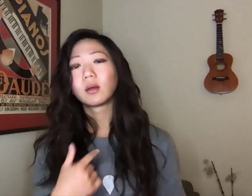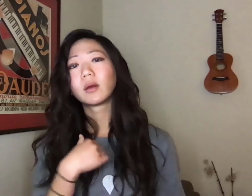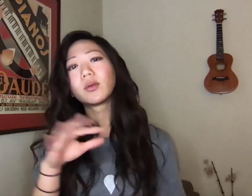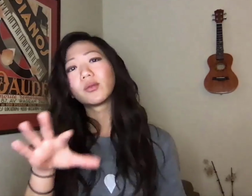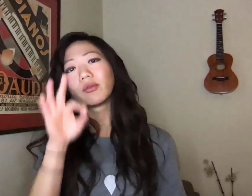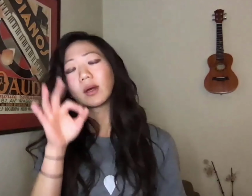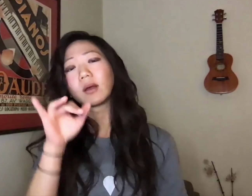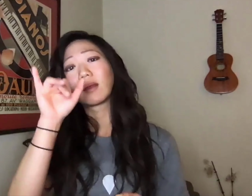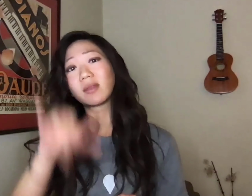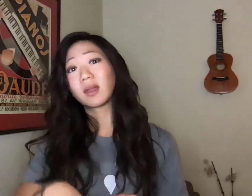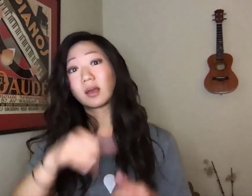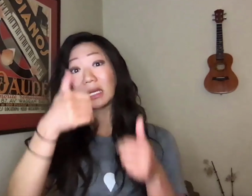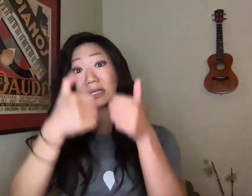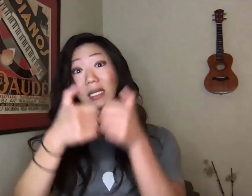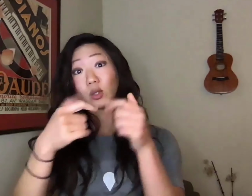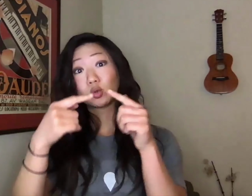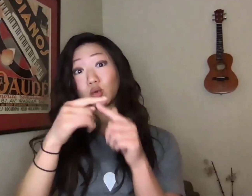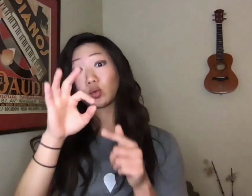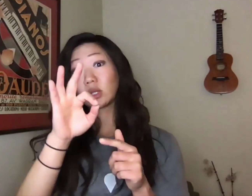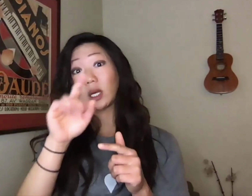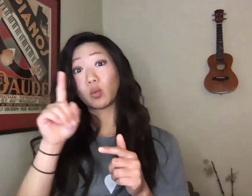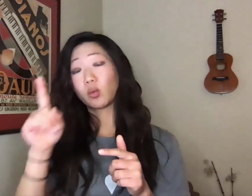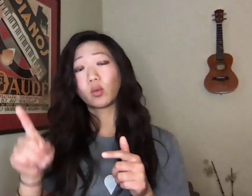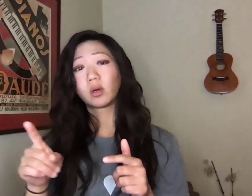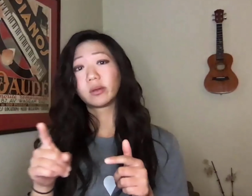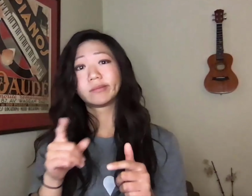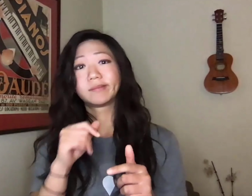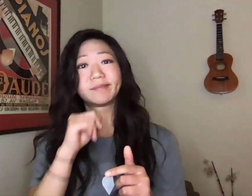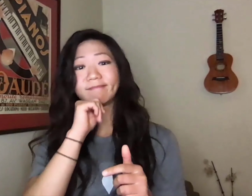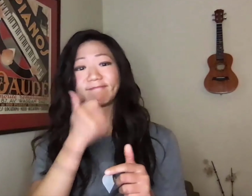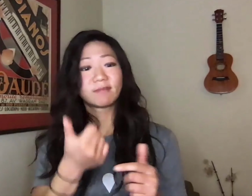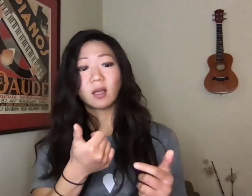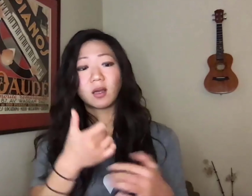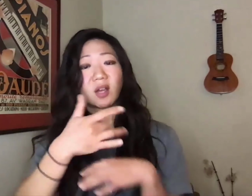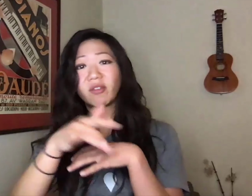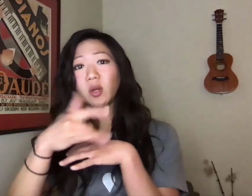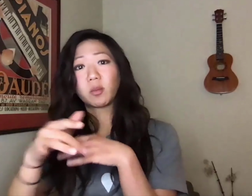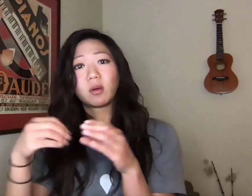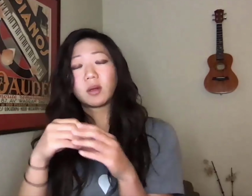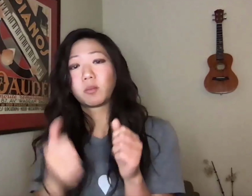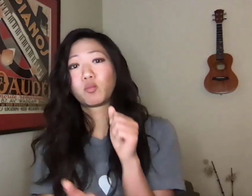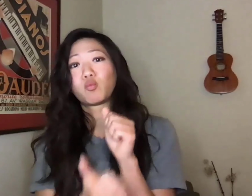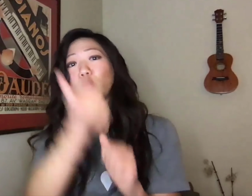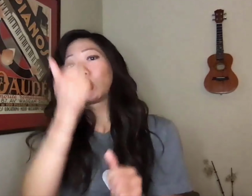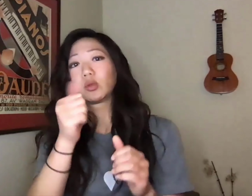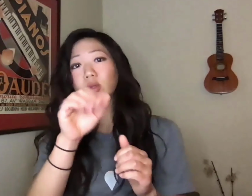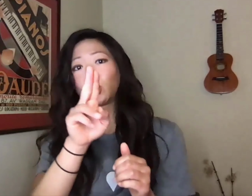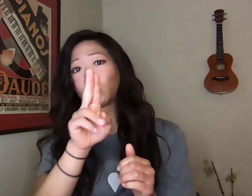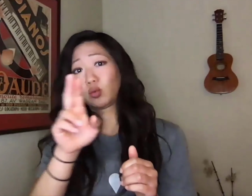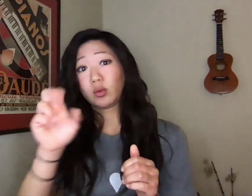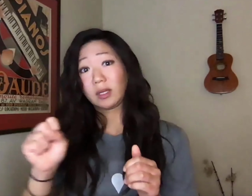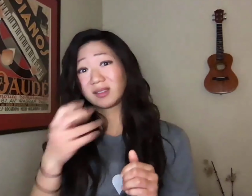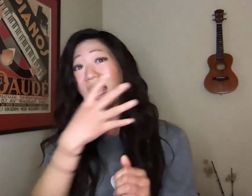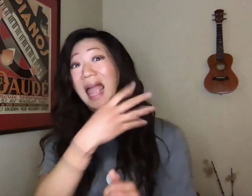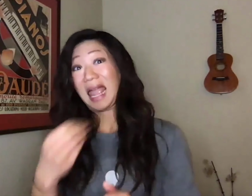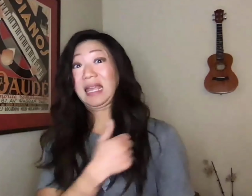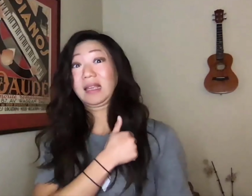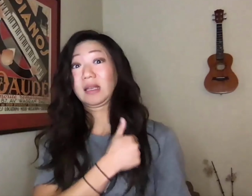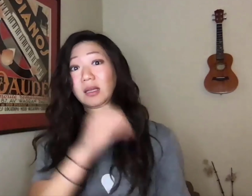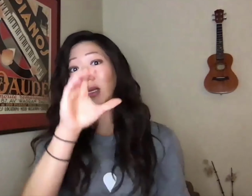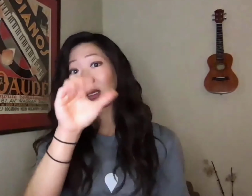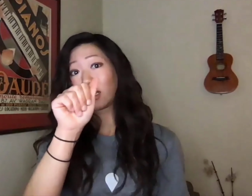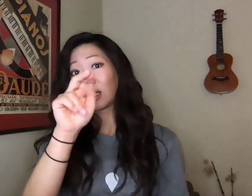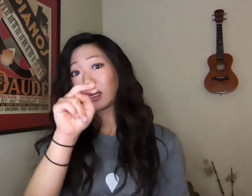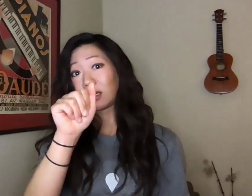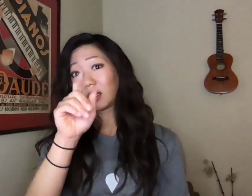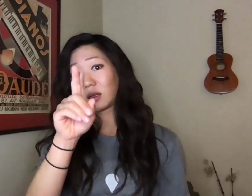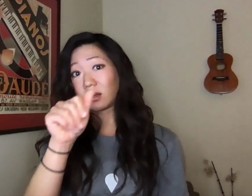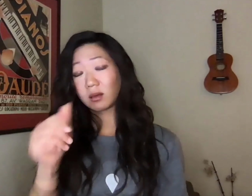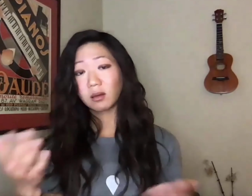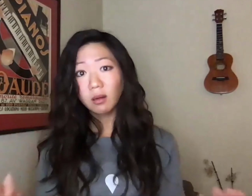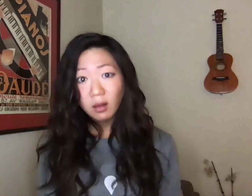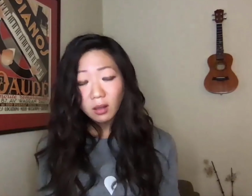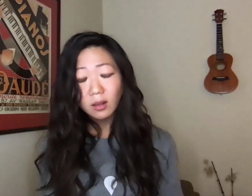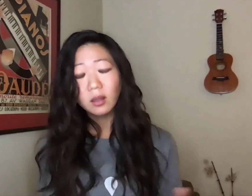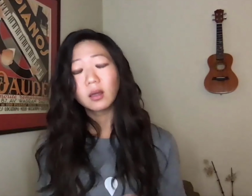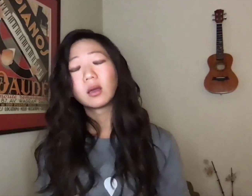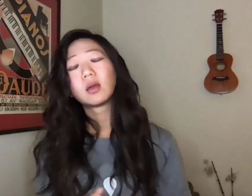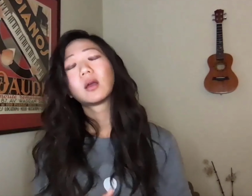I found out that texting 911 is not available in most of the US and Canada.